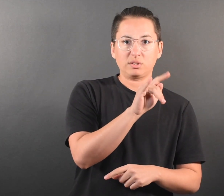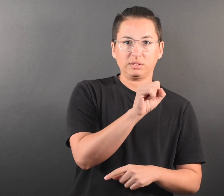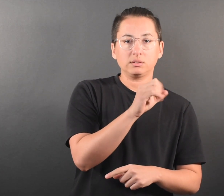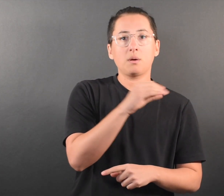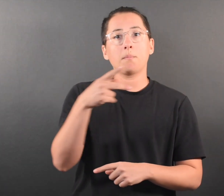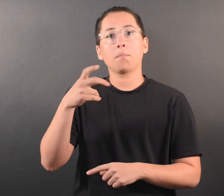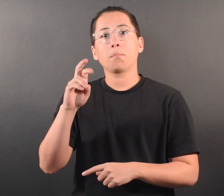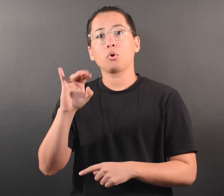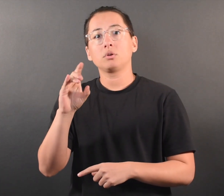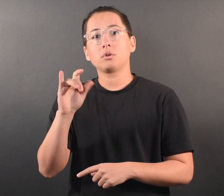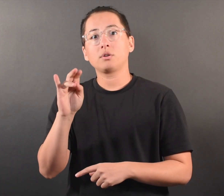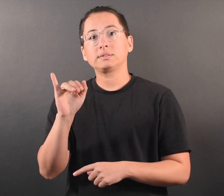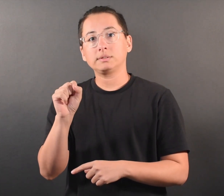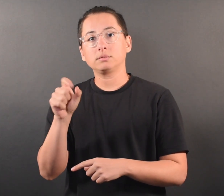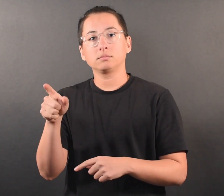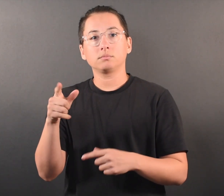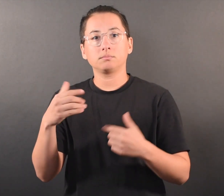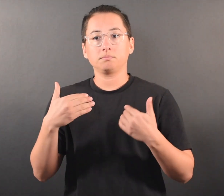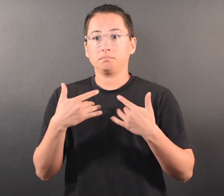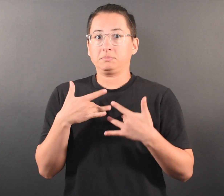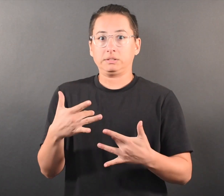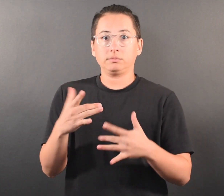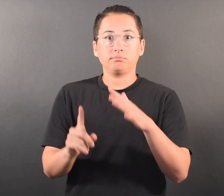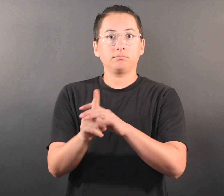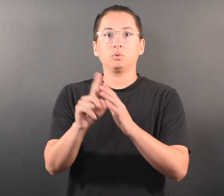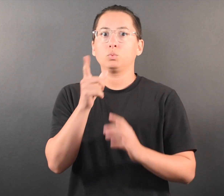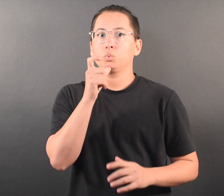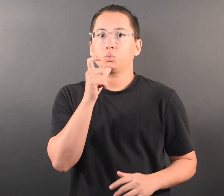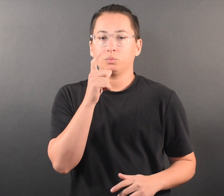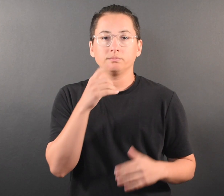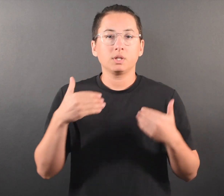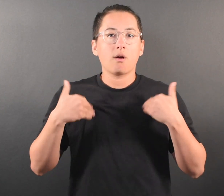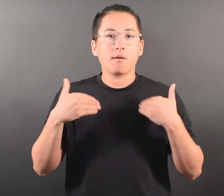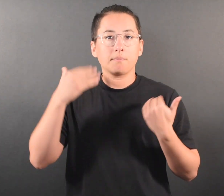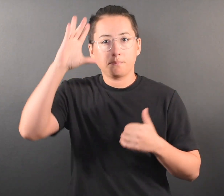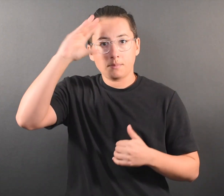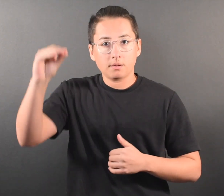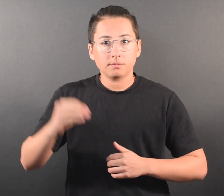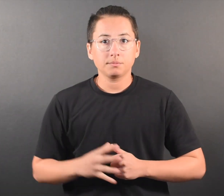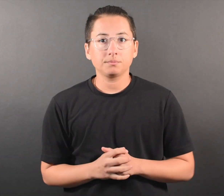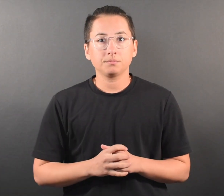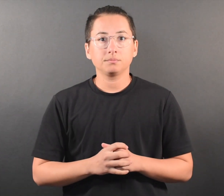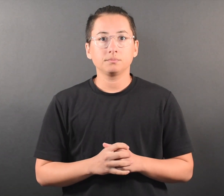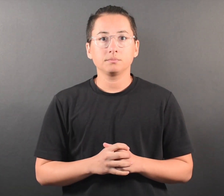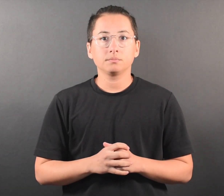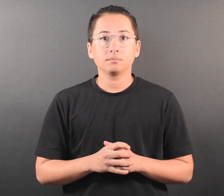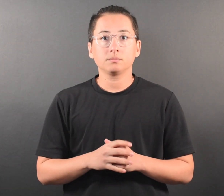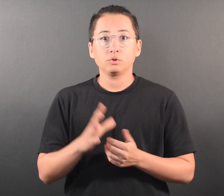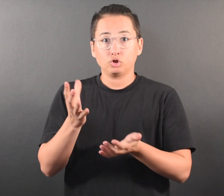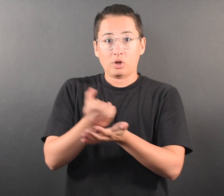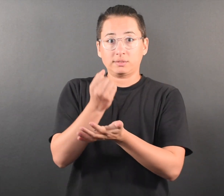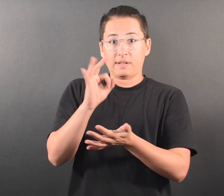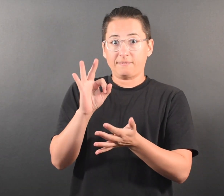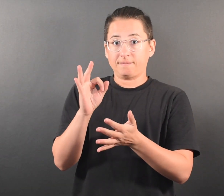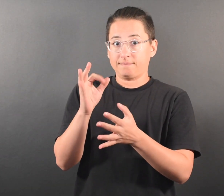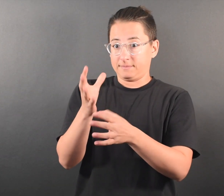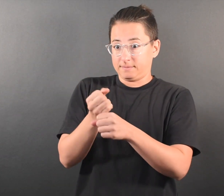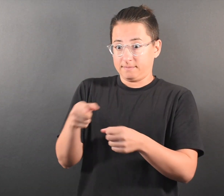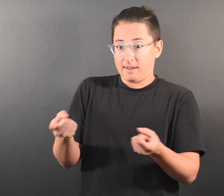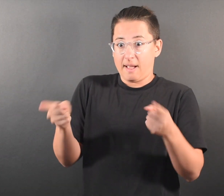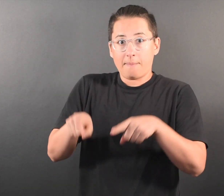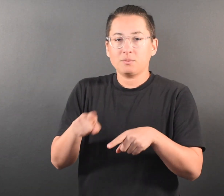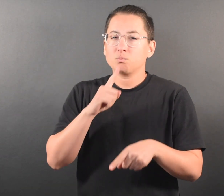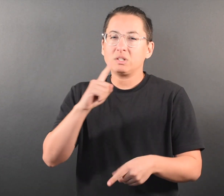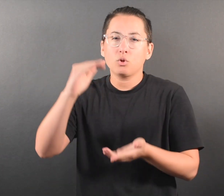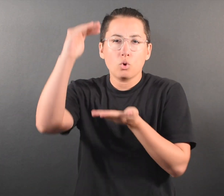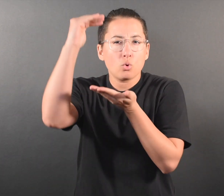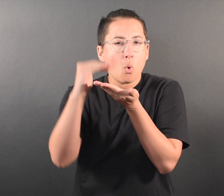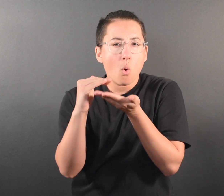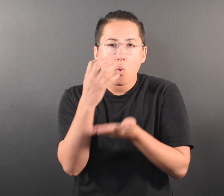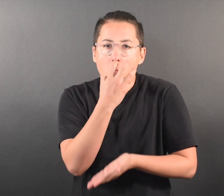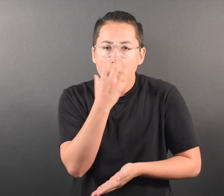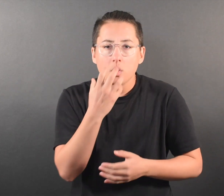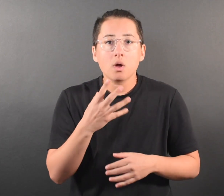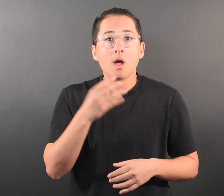cases of myocarditis and pericarditis have been in young men. The chance of having this occur is very